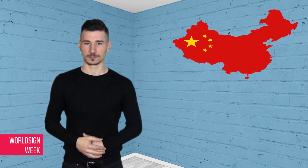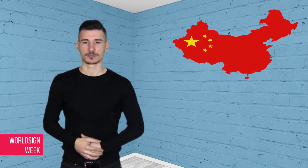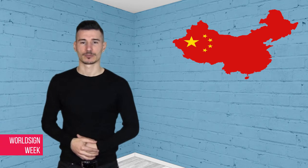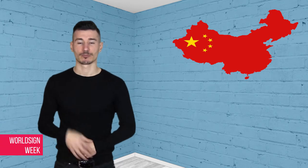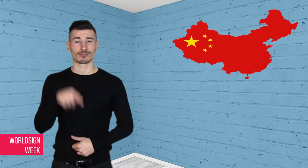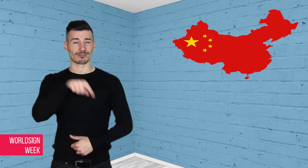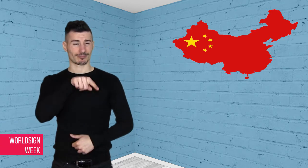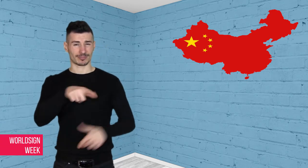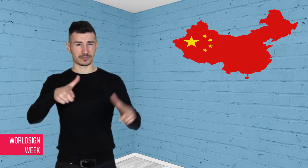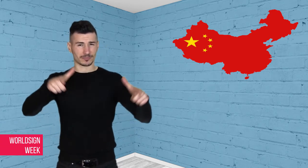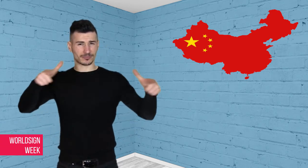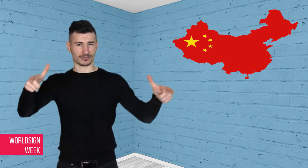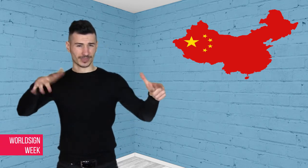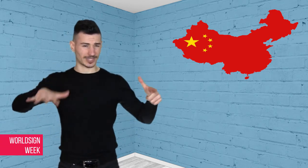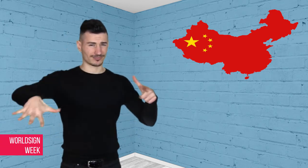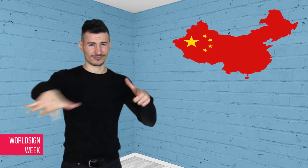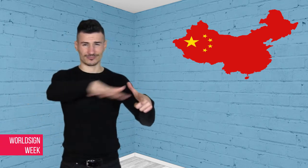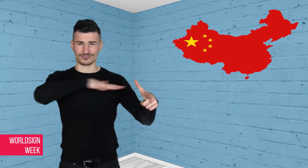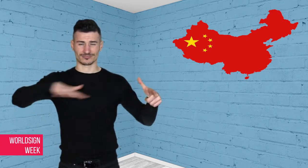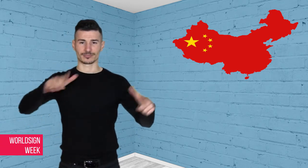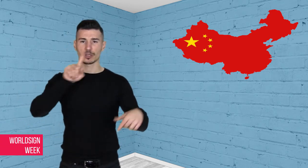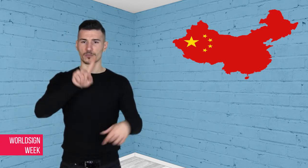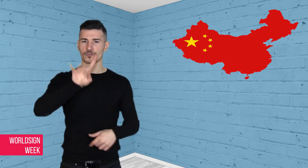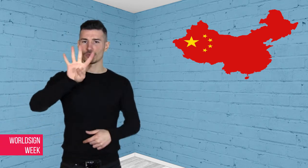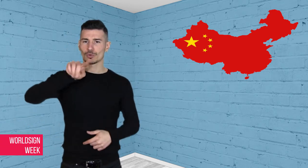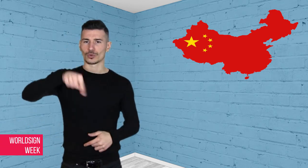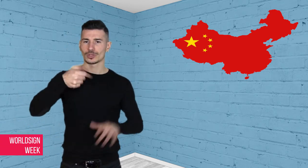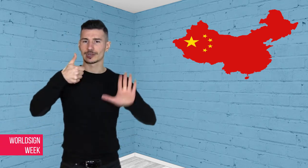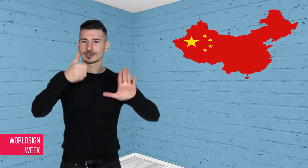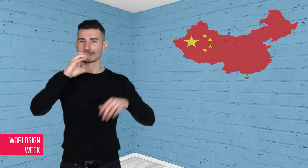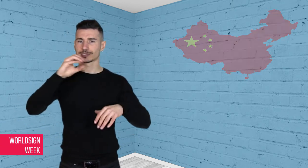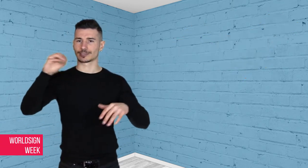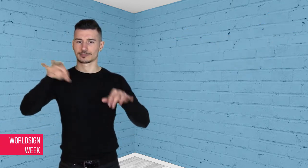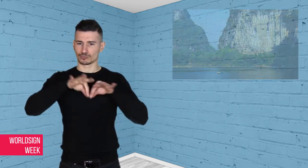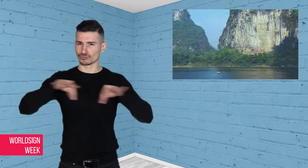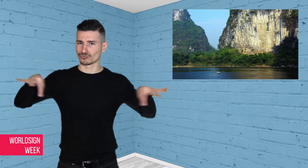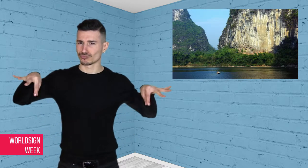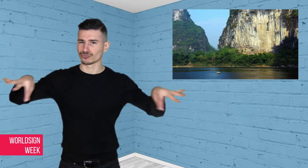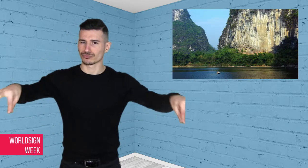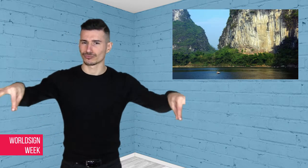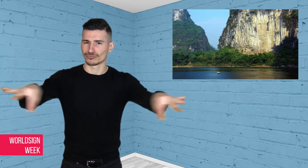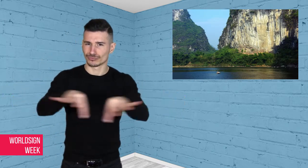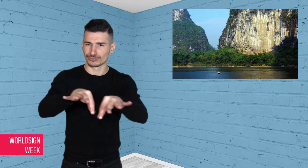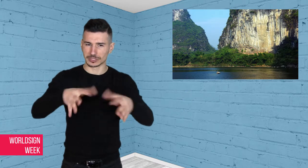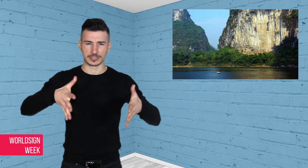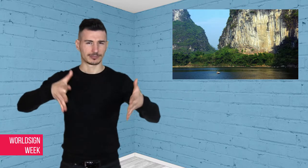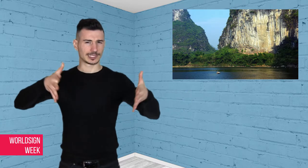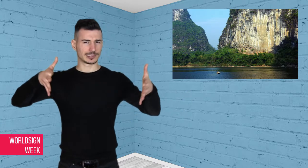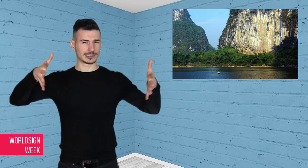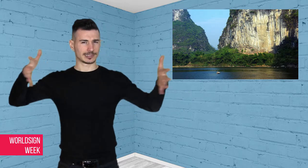This park would cover 14,600 square